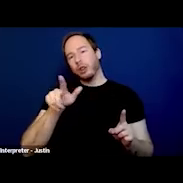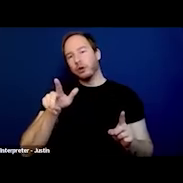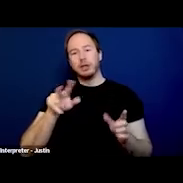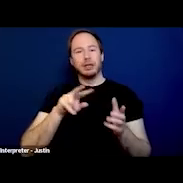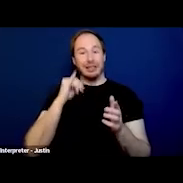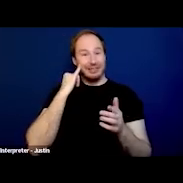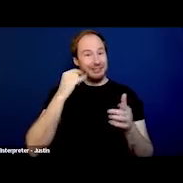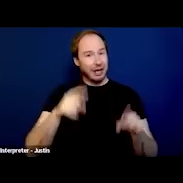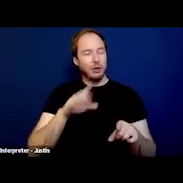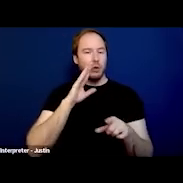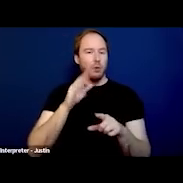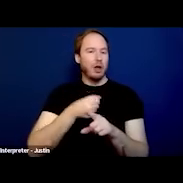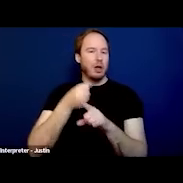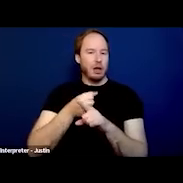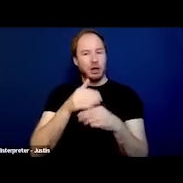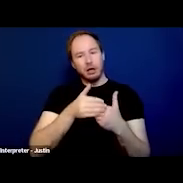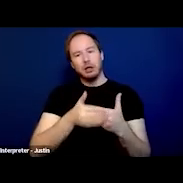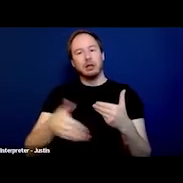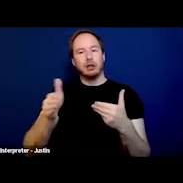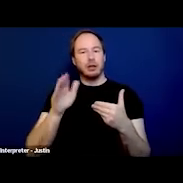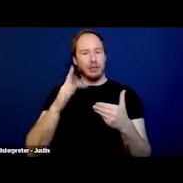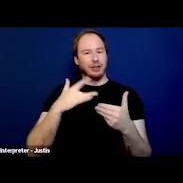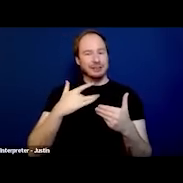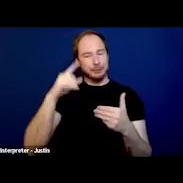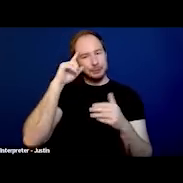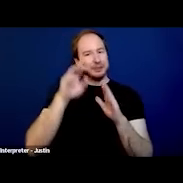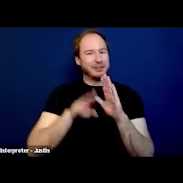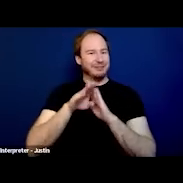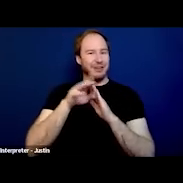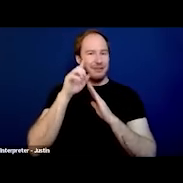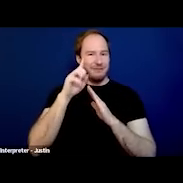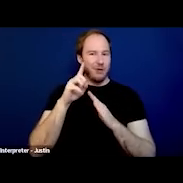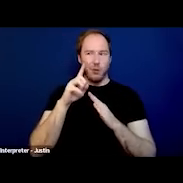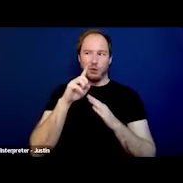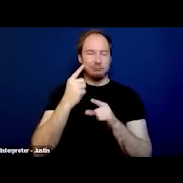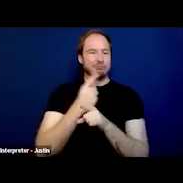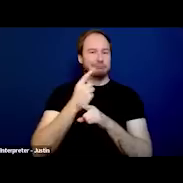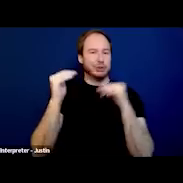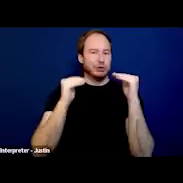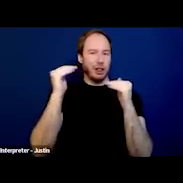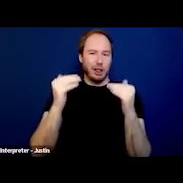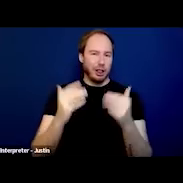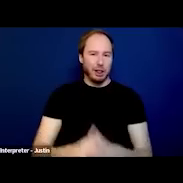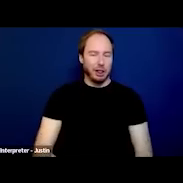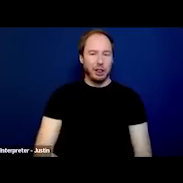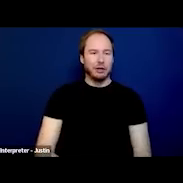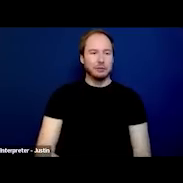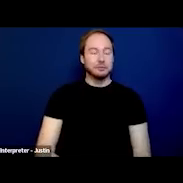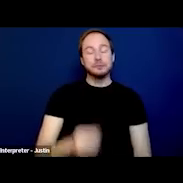can really affect their typically development into adulthood. Next slide, please. But before we go on,